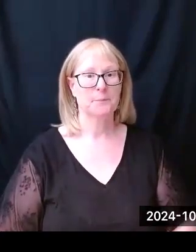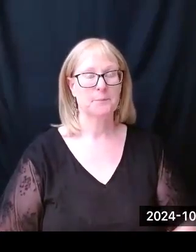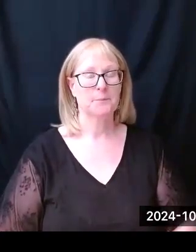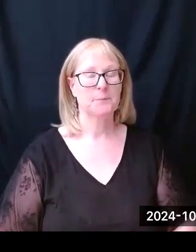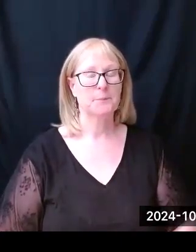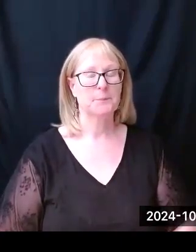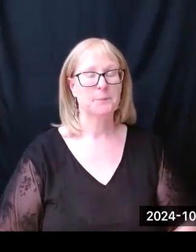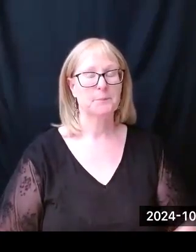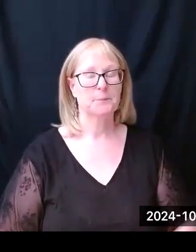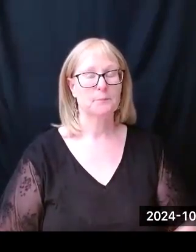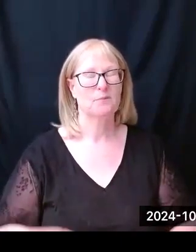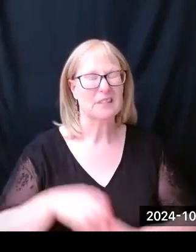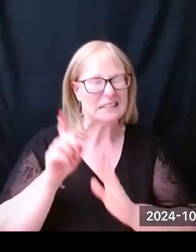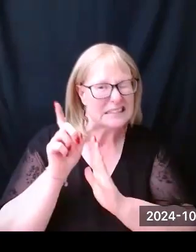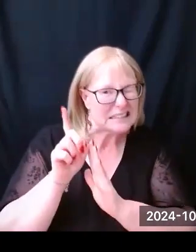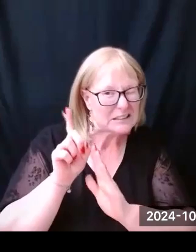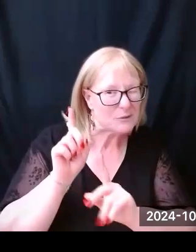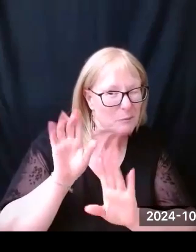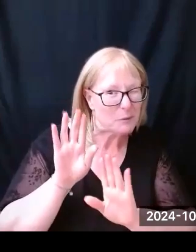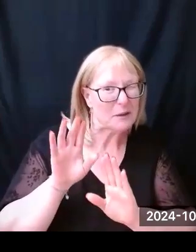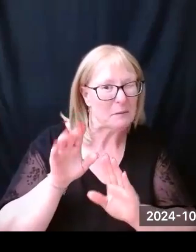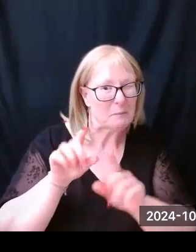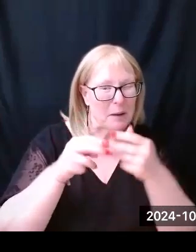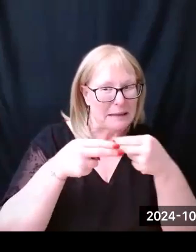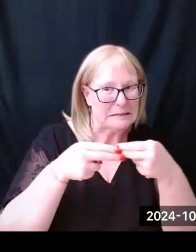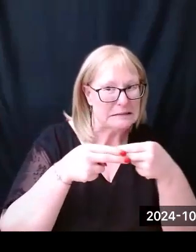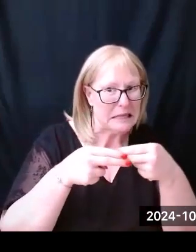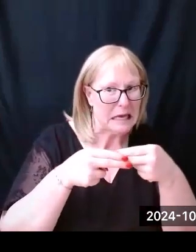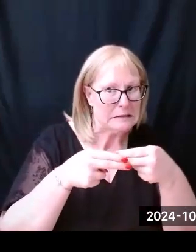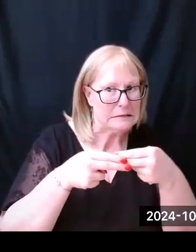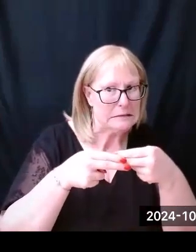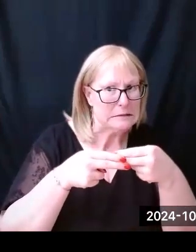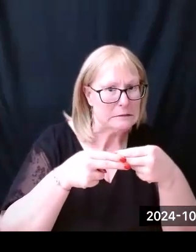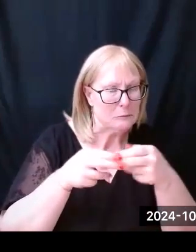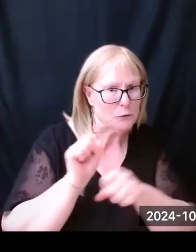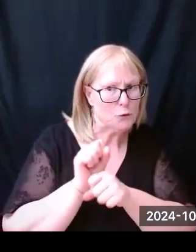Just one moment because my slides, which were working one moment ago, froze.